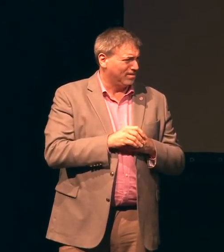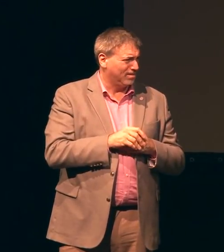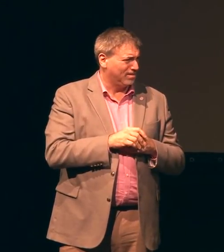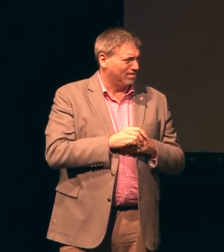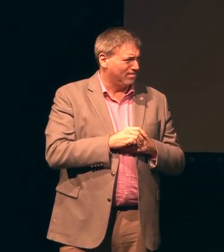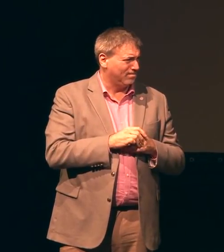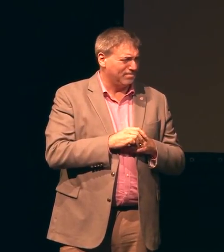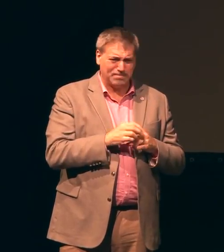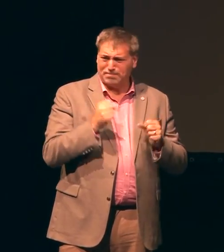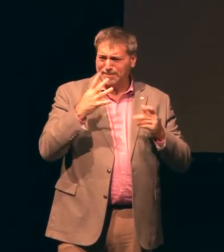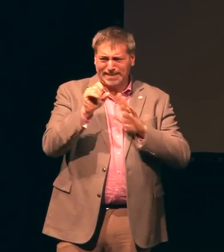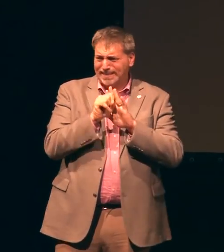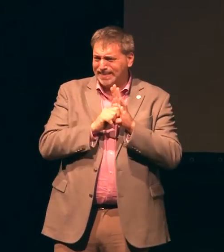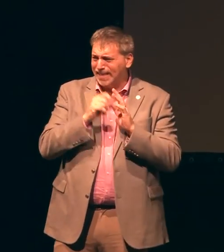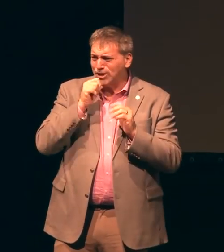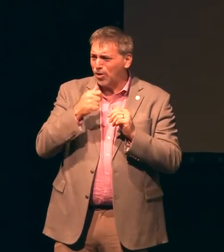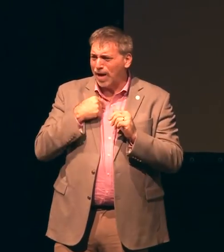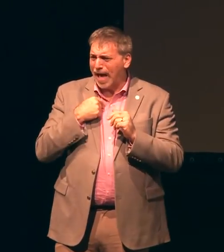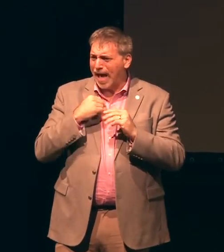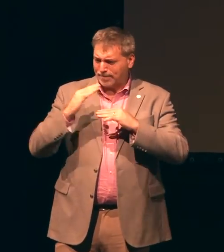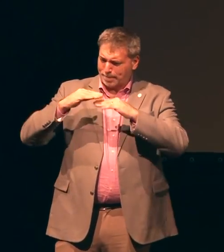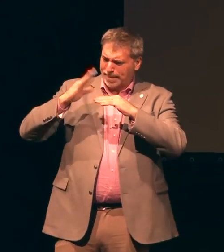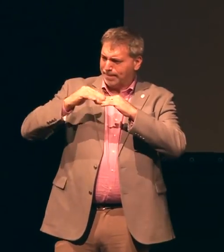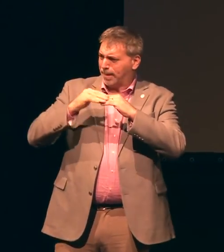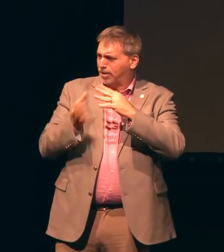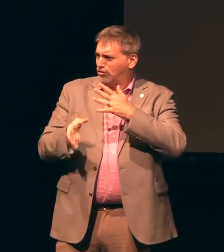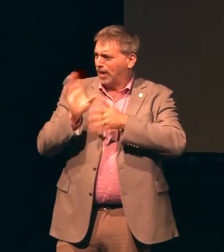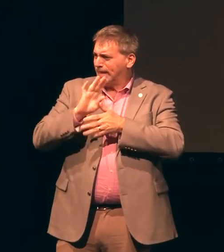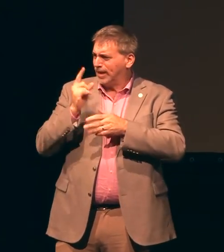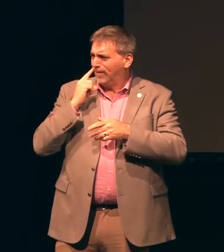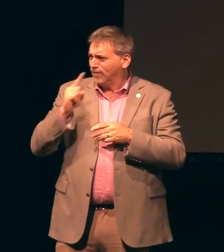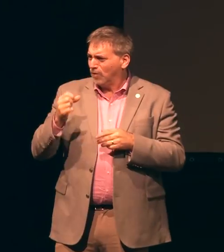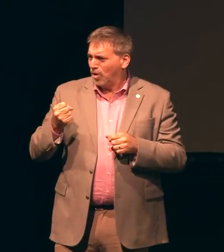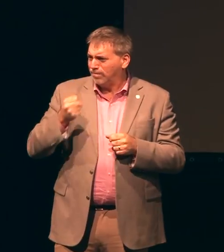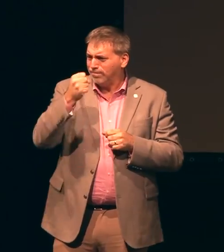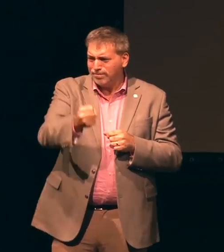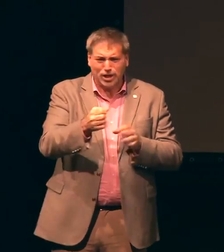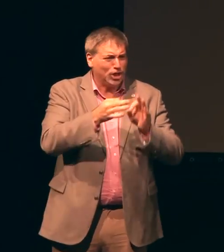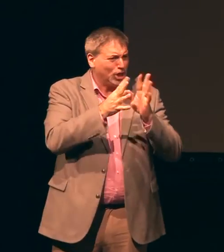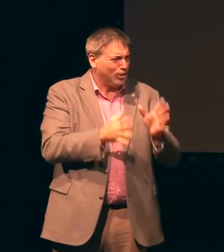the school system. Many states don't have a